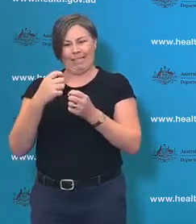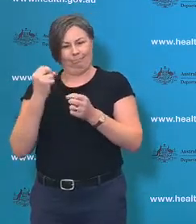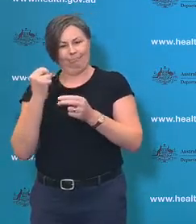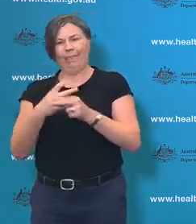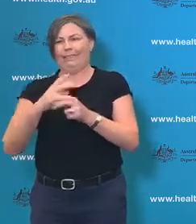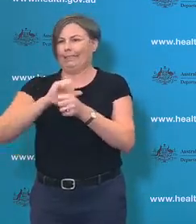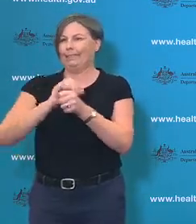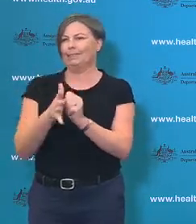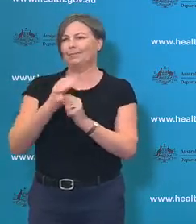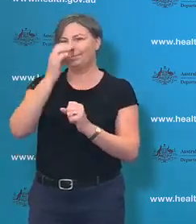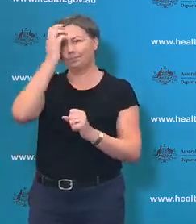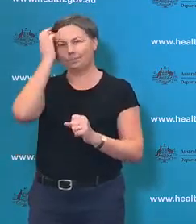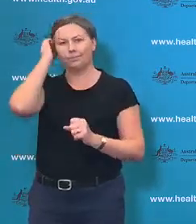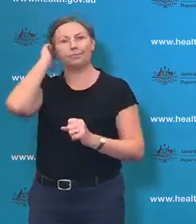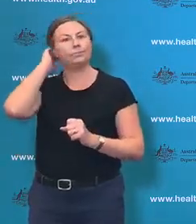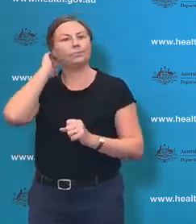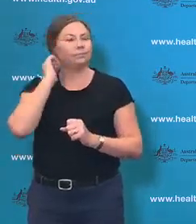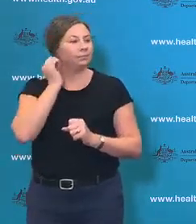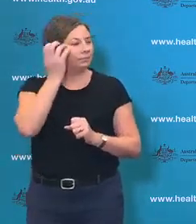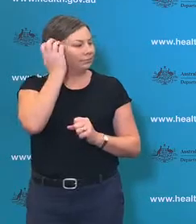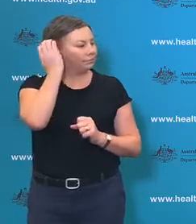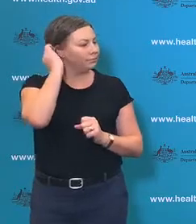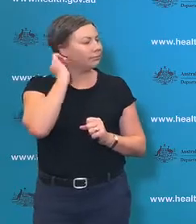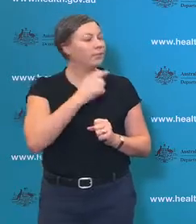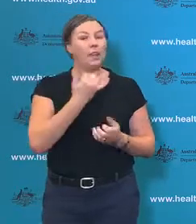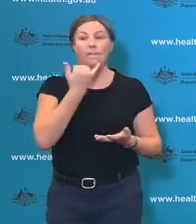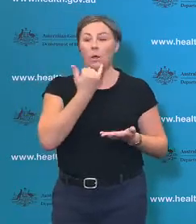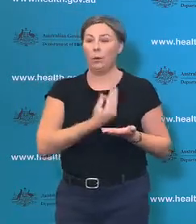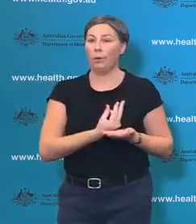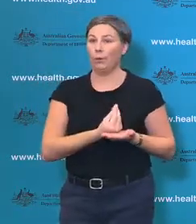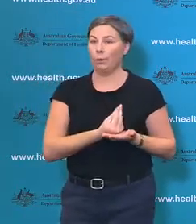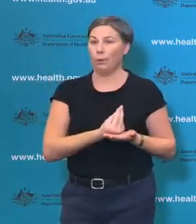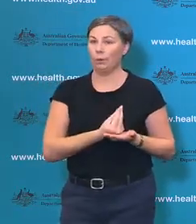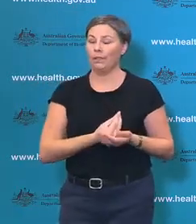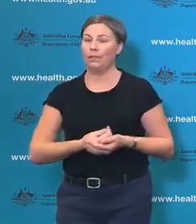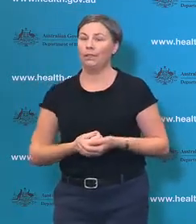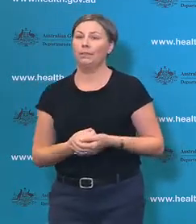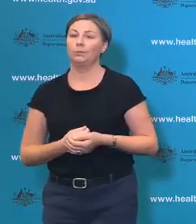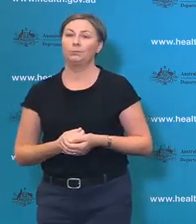On the phone we also have Nikita.